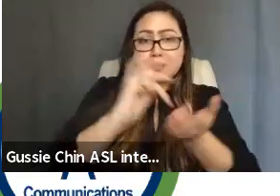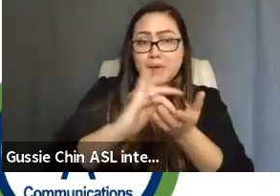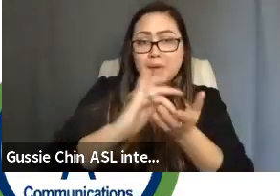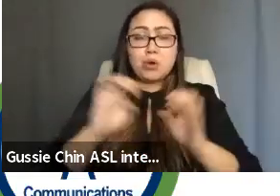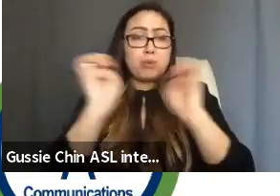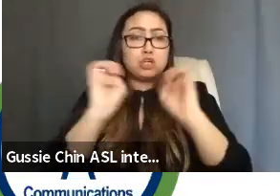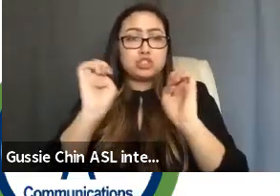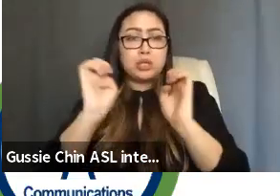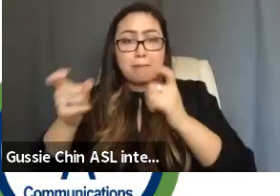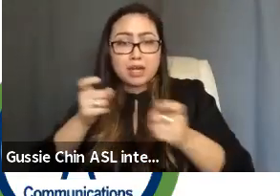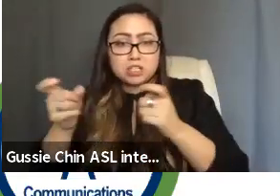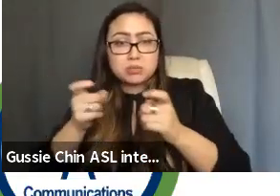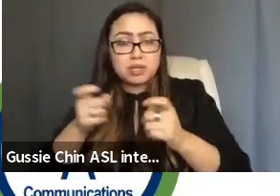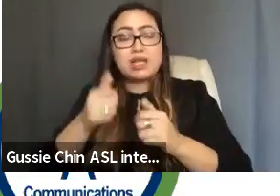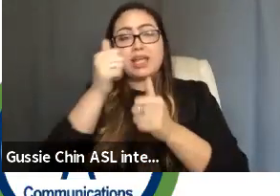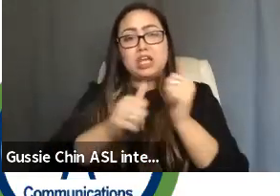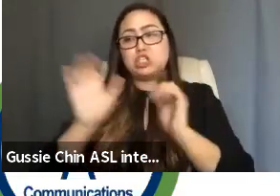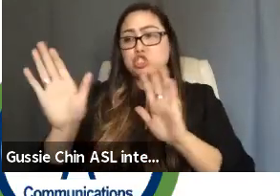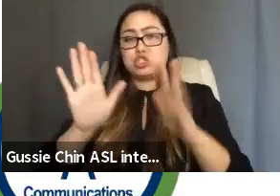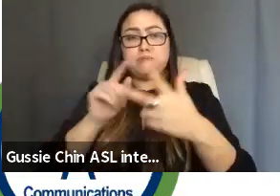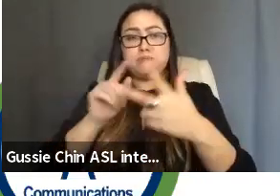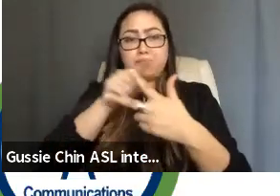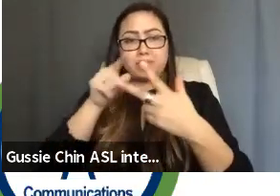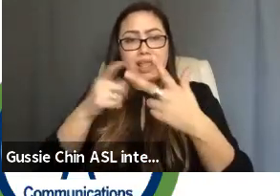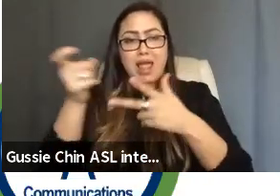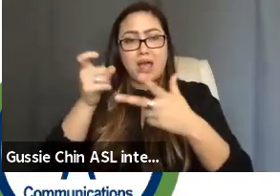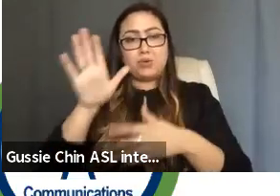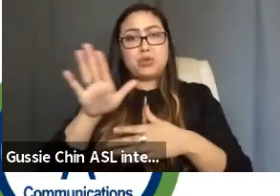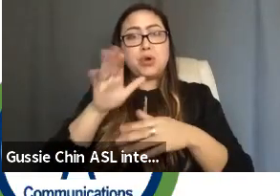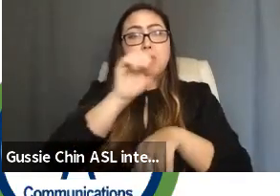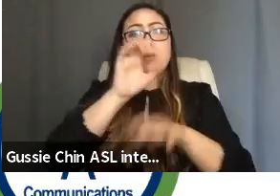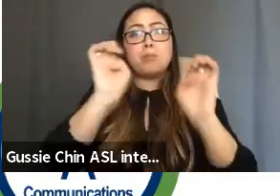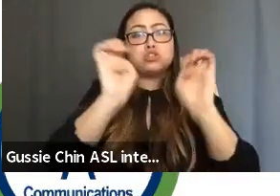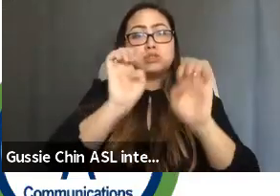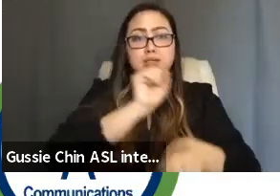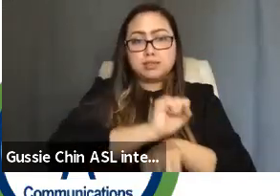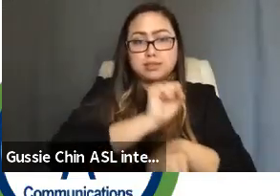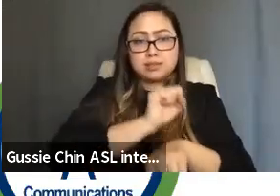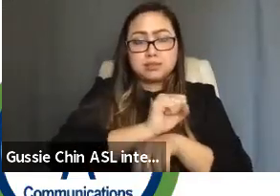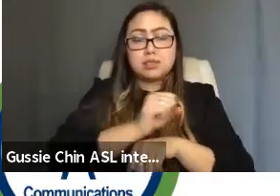and mass care each handle their own domains and emergency tasks, and we tend to only overlap in